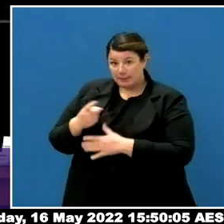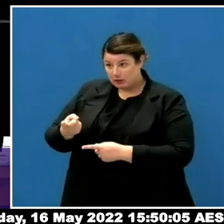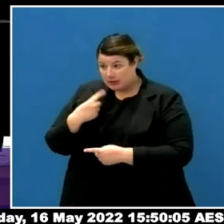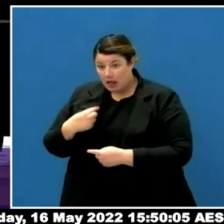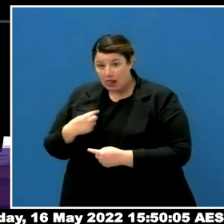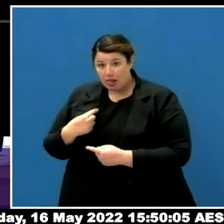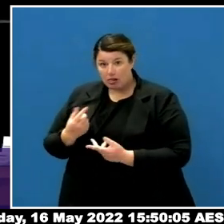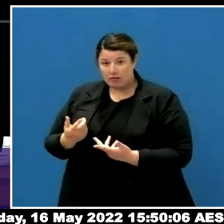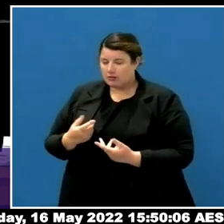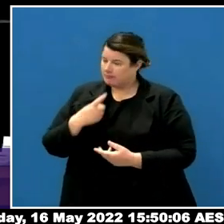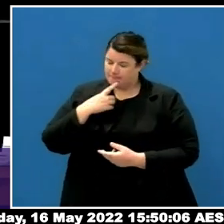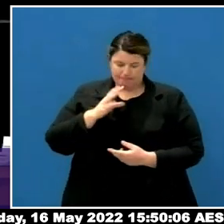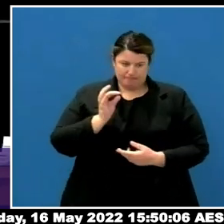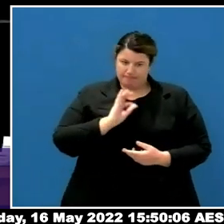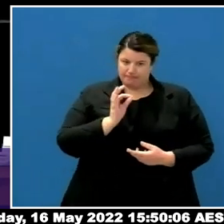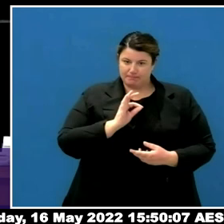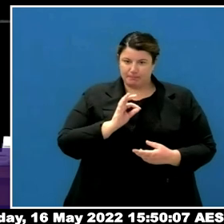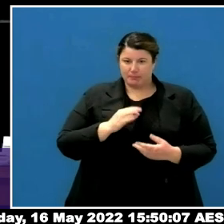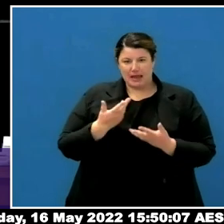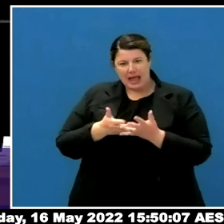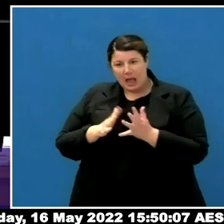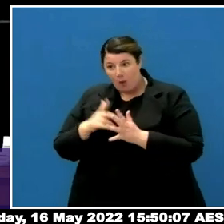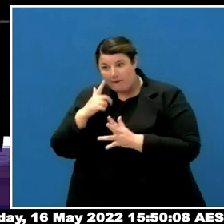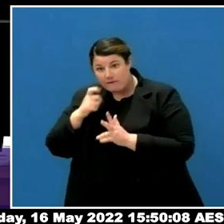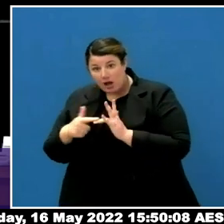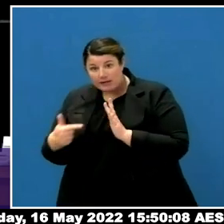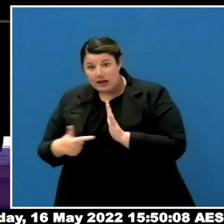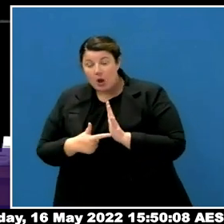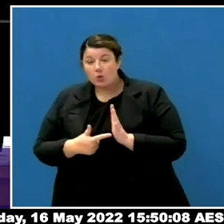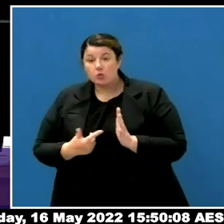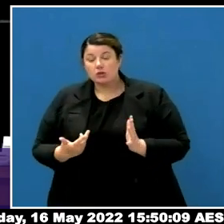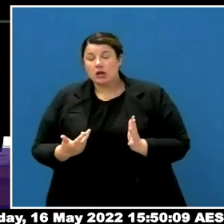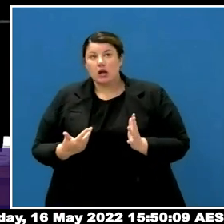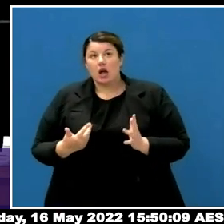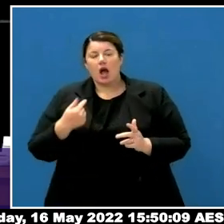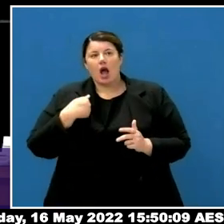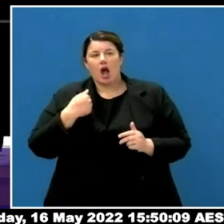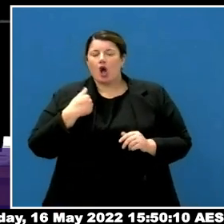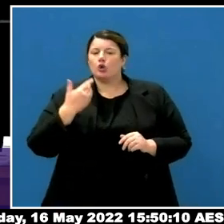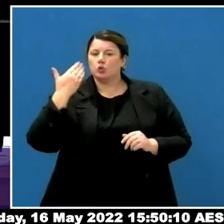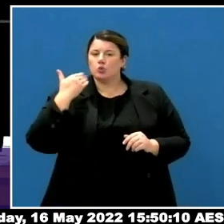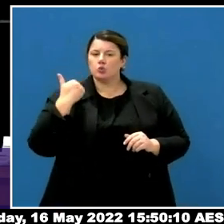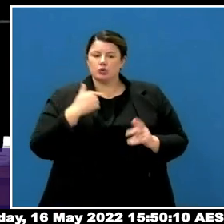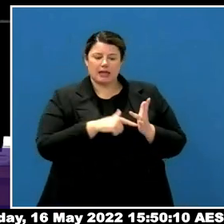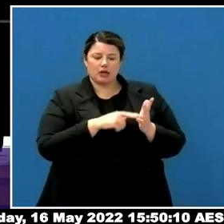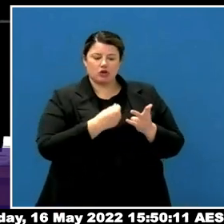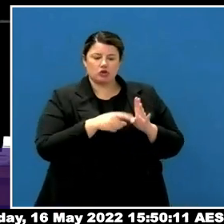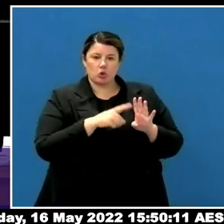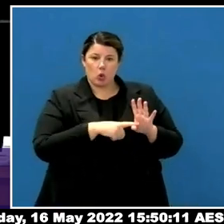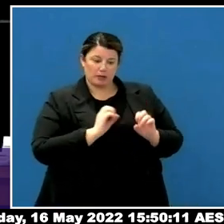If you - I used to take Toby into the centre on a Wednesday after speech therapy